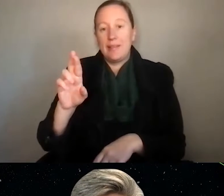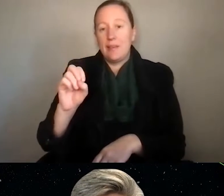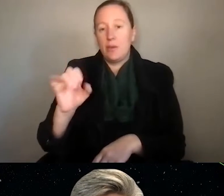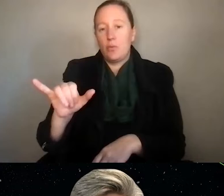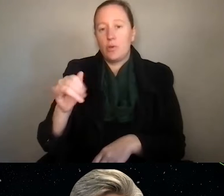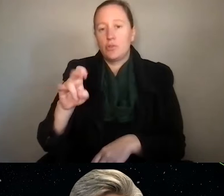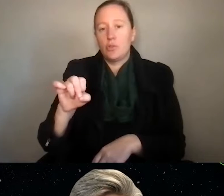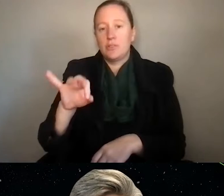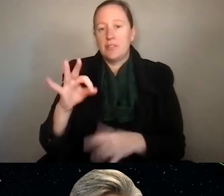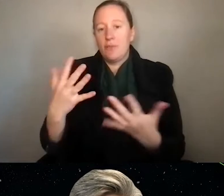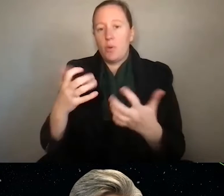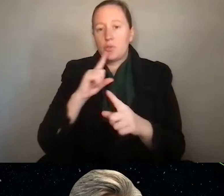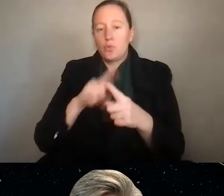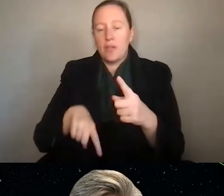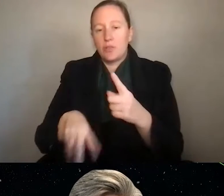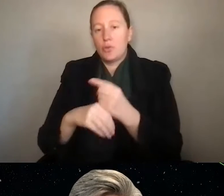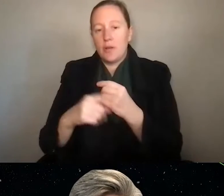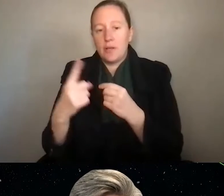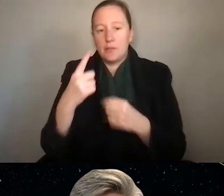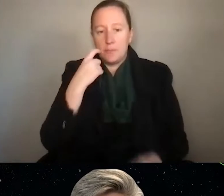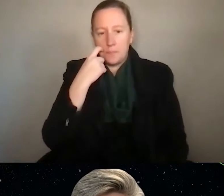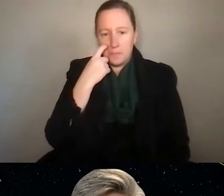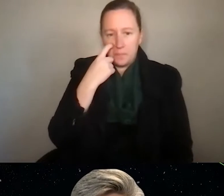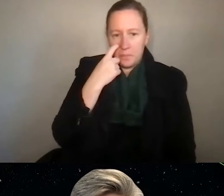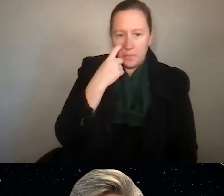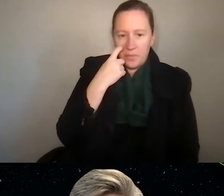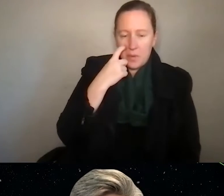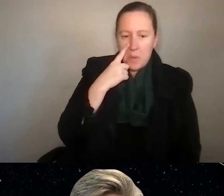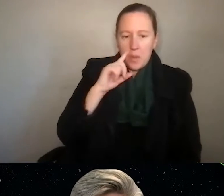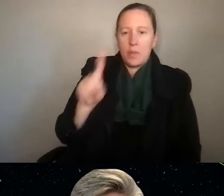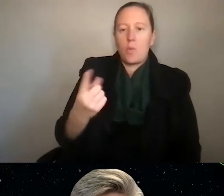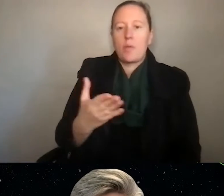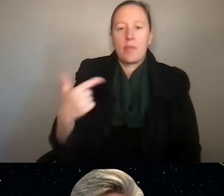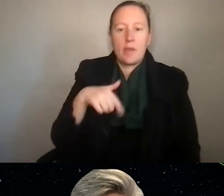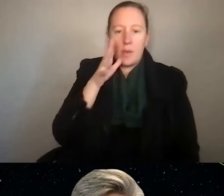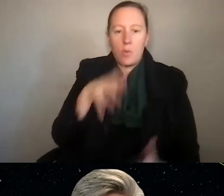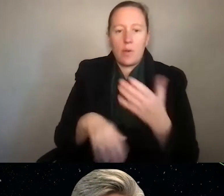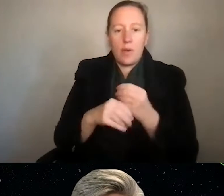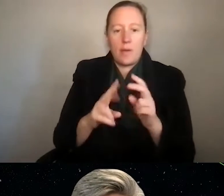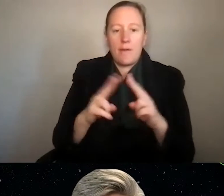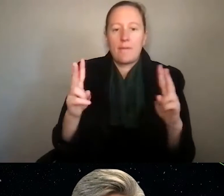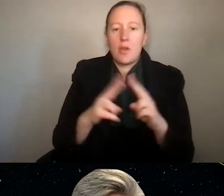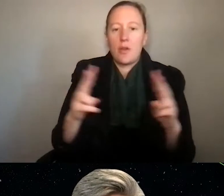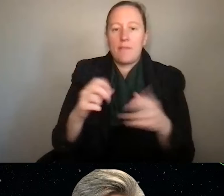you want to add something in this particular point. Leroy Jones II: Thank you Elsa. The only other thing that I would add which would be very helpful to